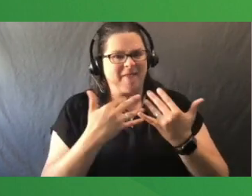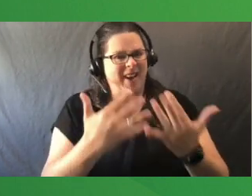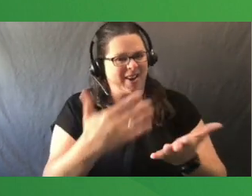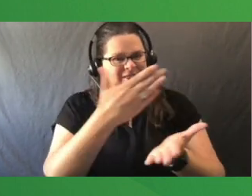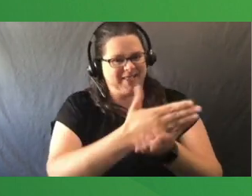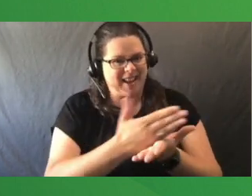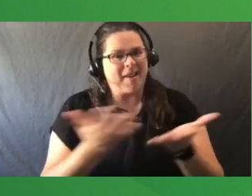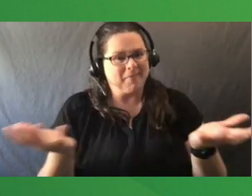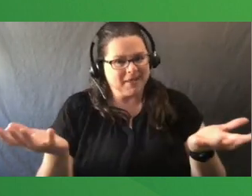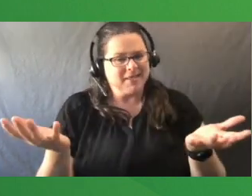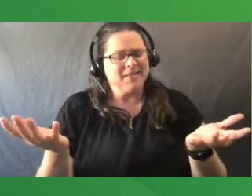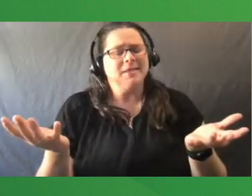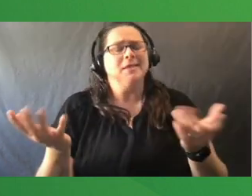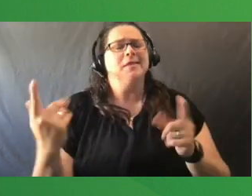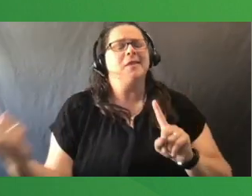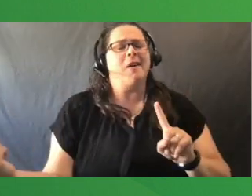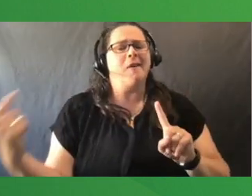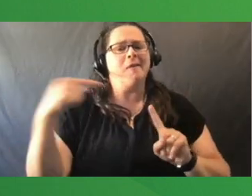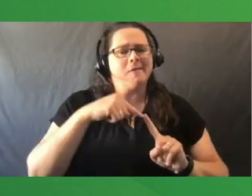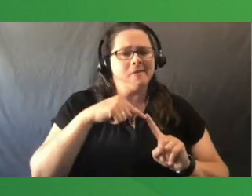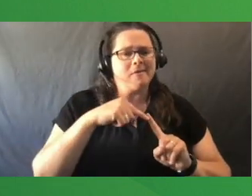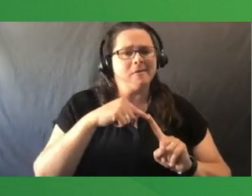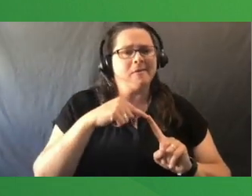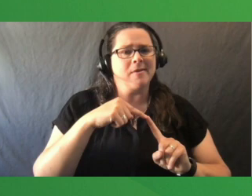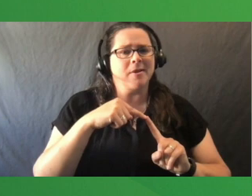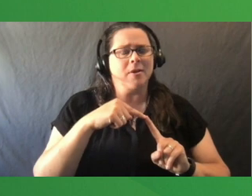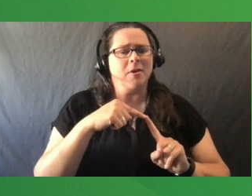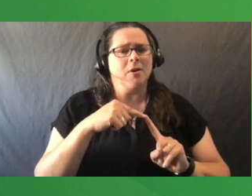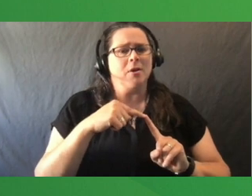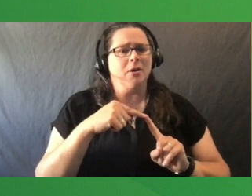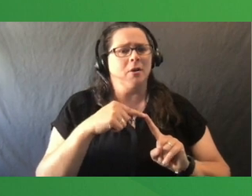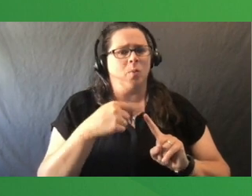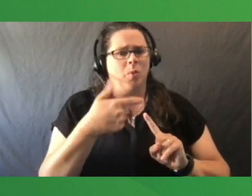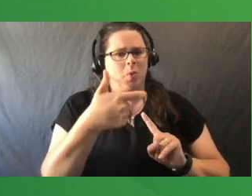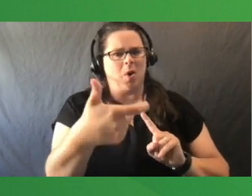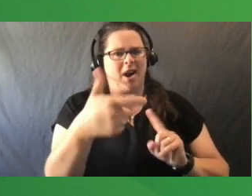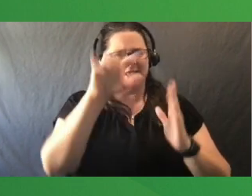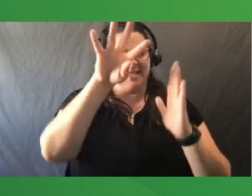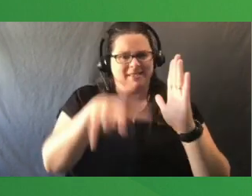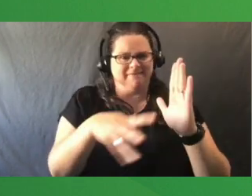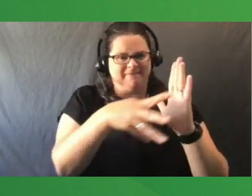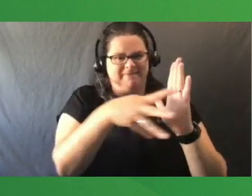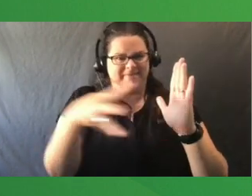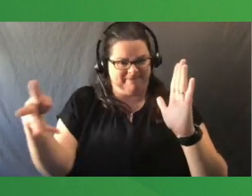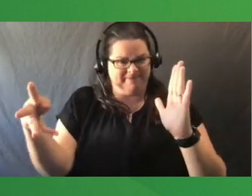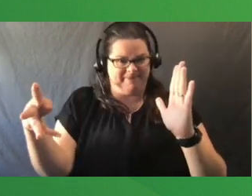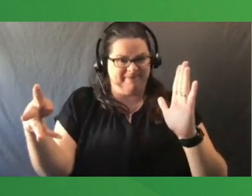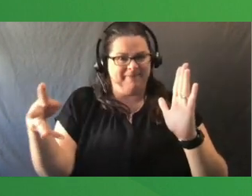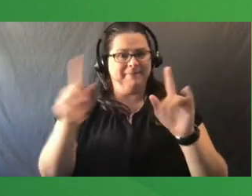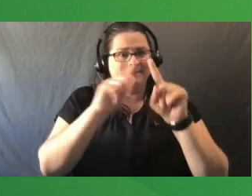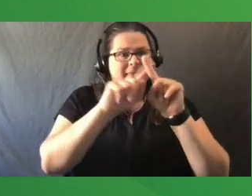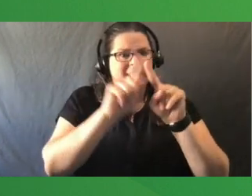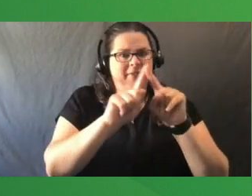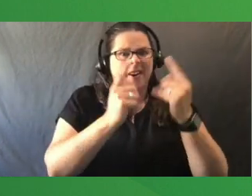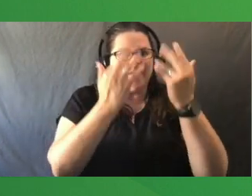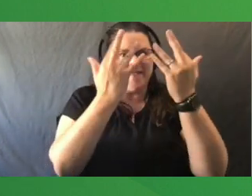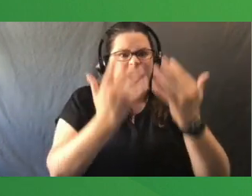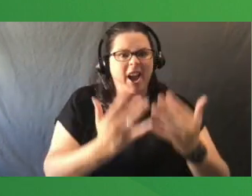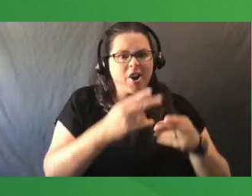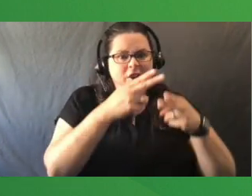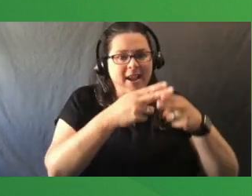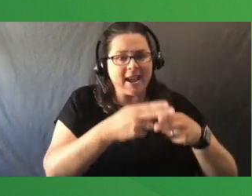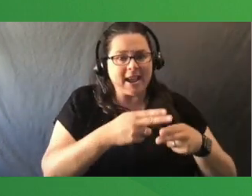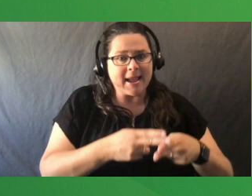So going back to what we saw in that data table about the fires getting bigger and bigger